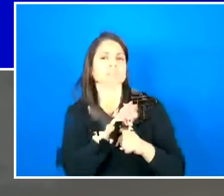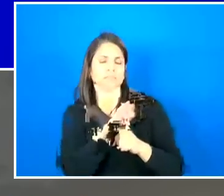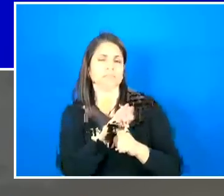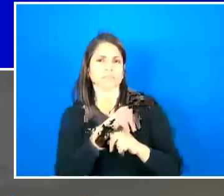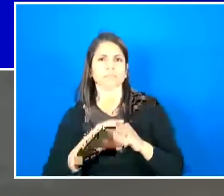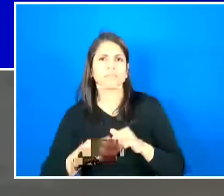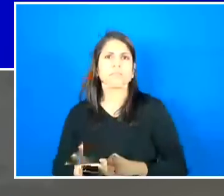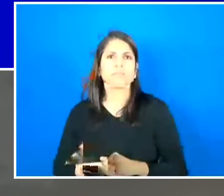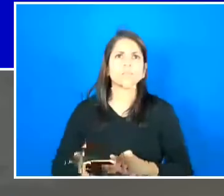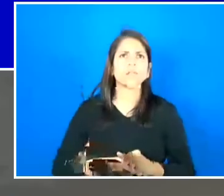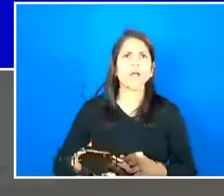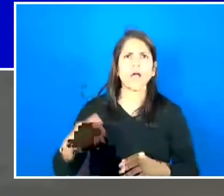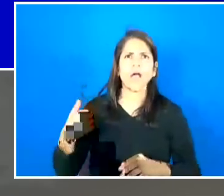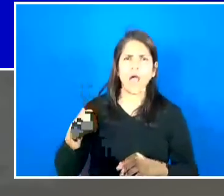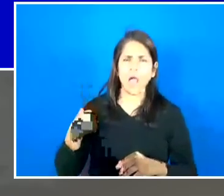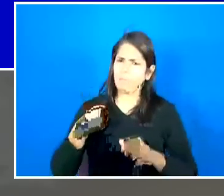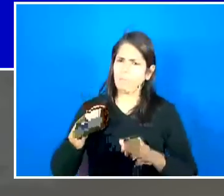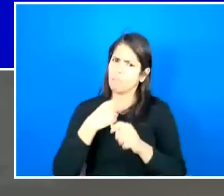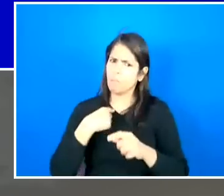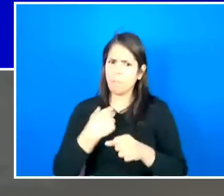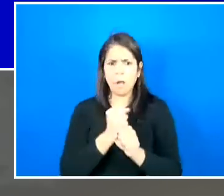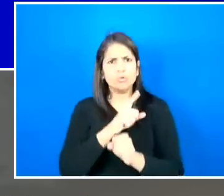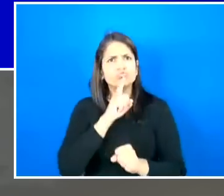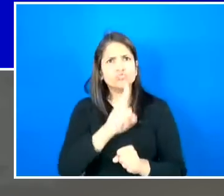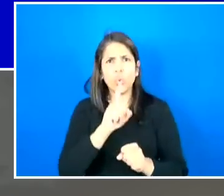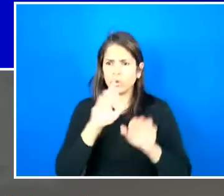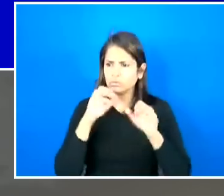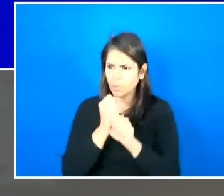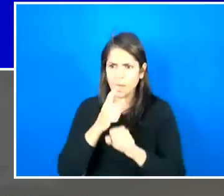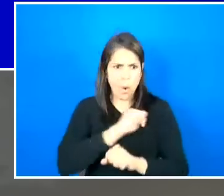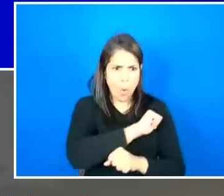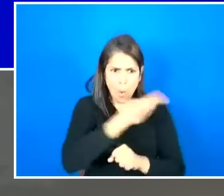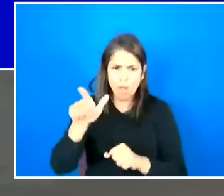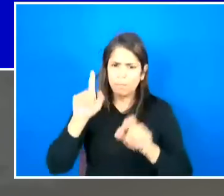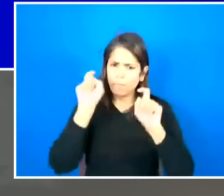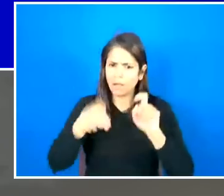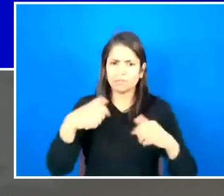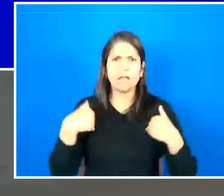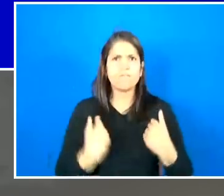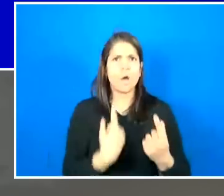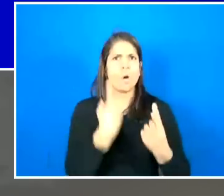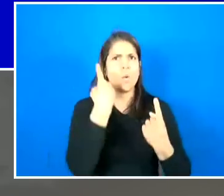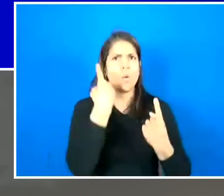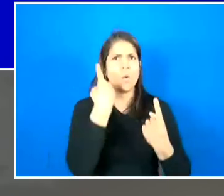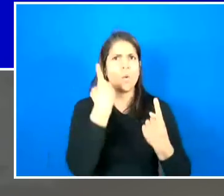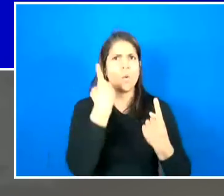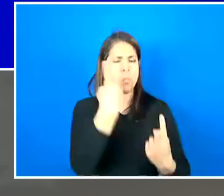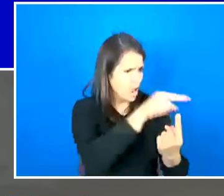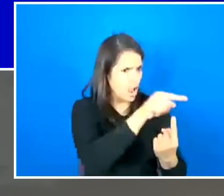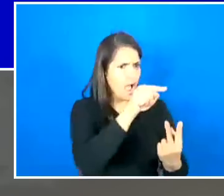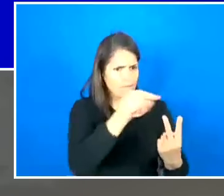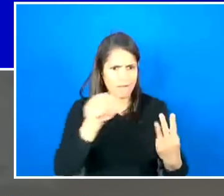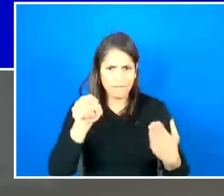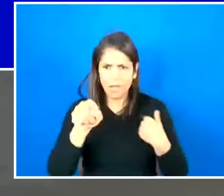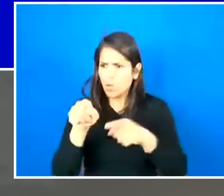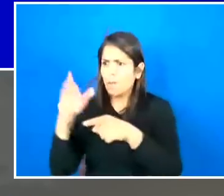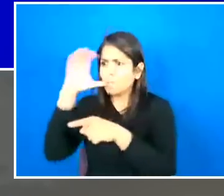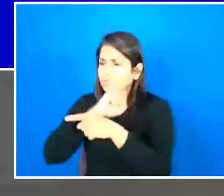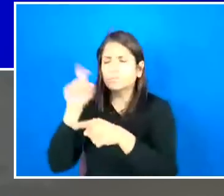WEA SIDH TAT ORF EVERY SINGLE CHILD IF THEY NEEDED ONE THEY WOULD GET THAT EDLEIVRY B THE